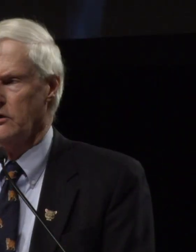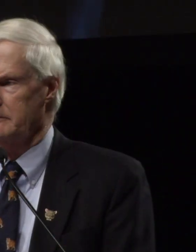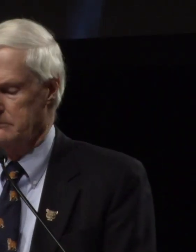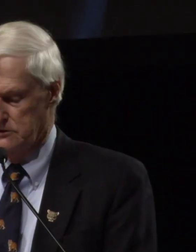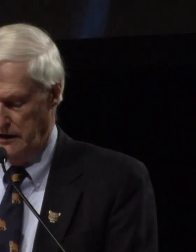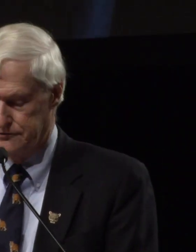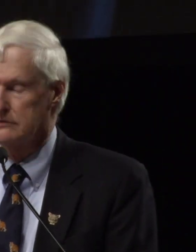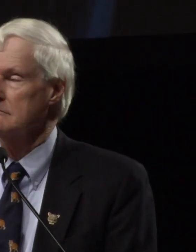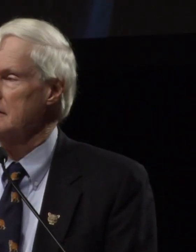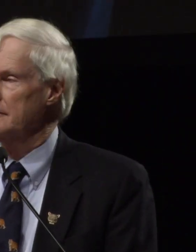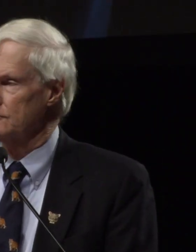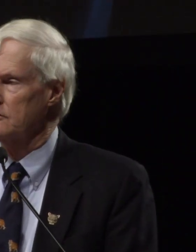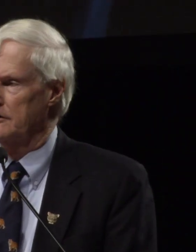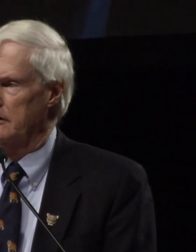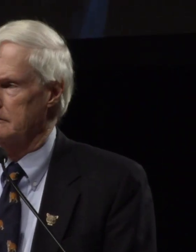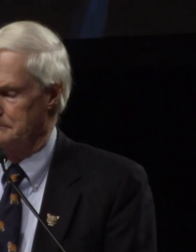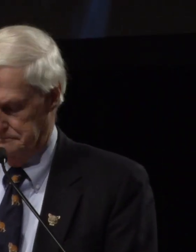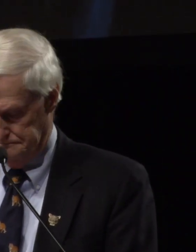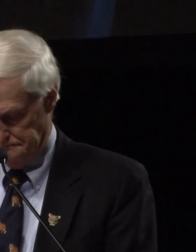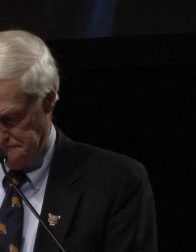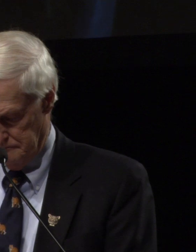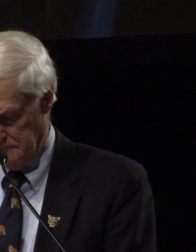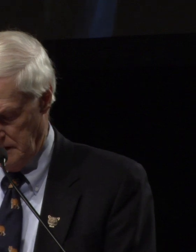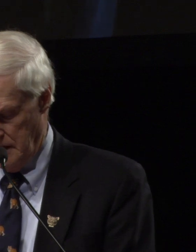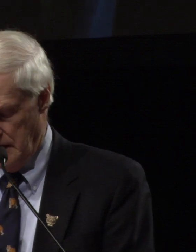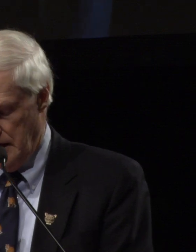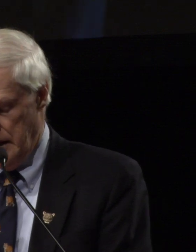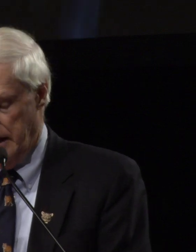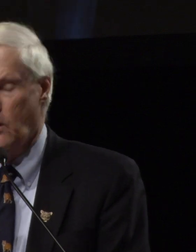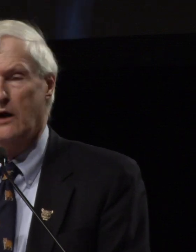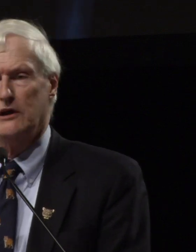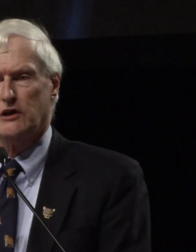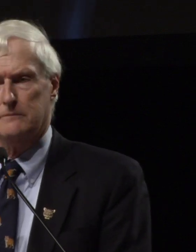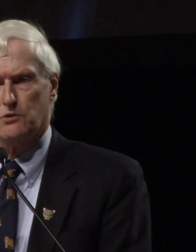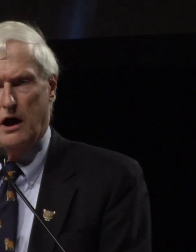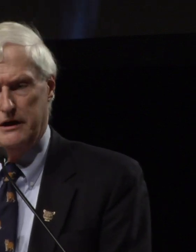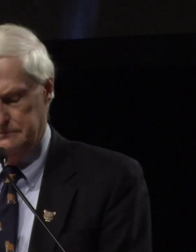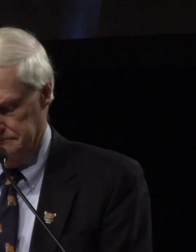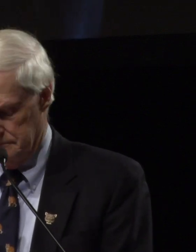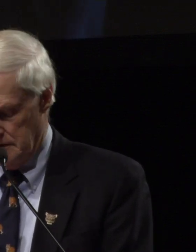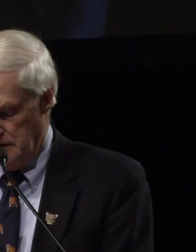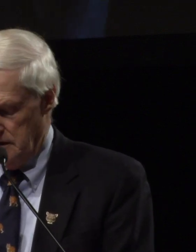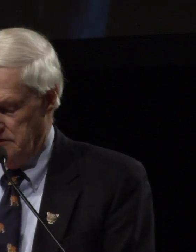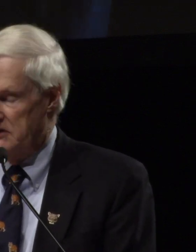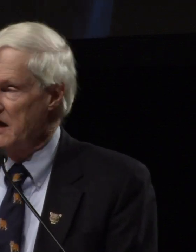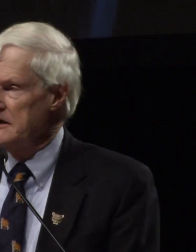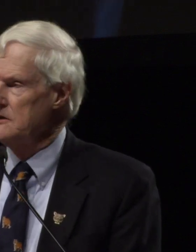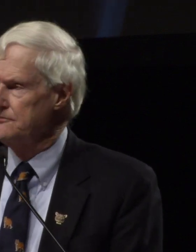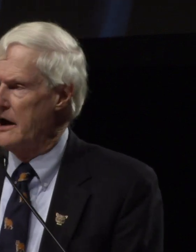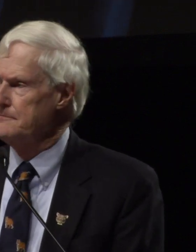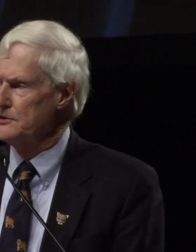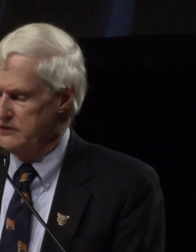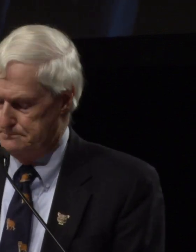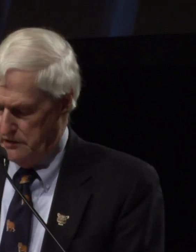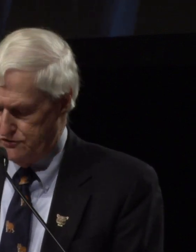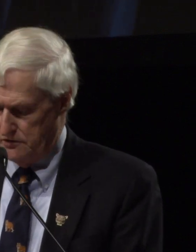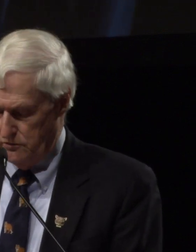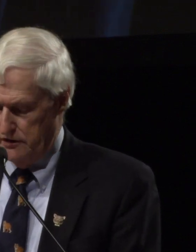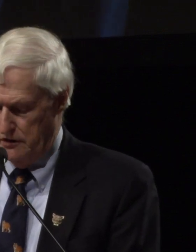BE LEFT AT THE STARTING GATE. AND, WHILE WE TAKE PRIDE IN THE 95% PLACEMENT RATE AMONG OUR